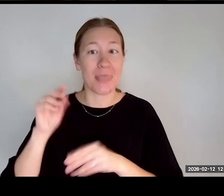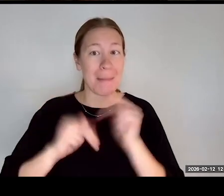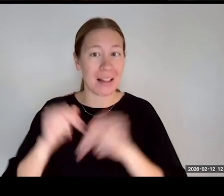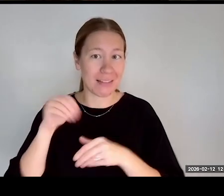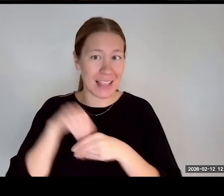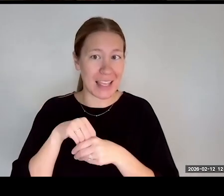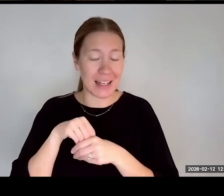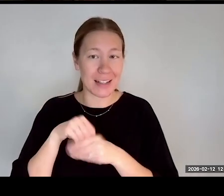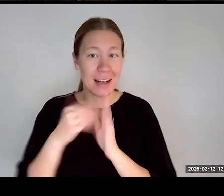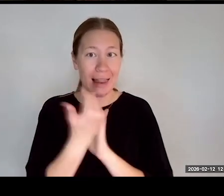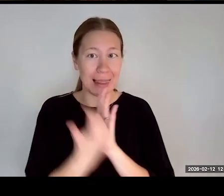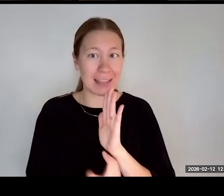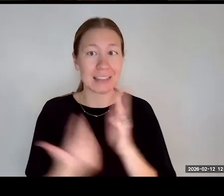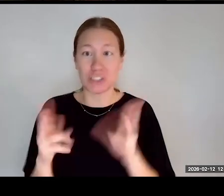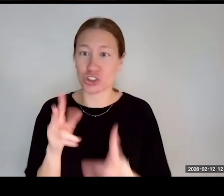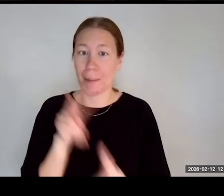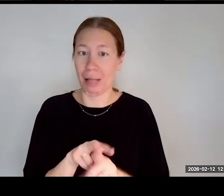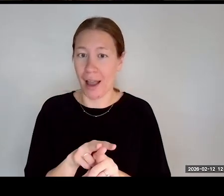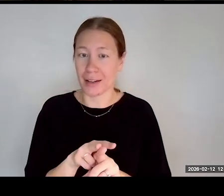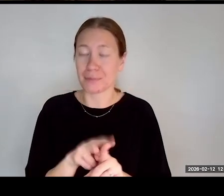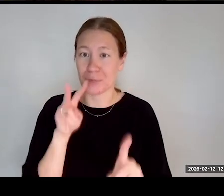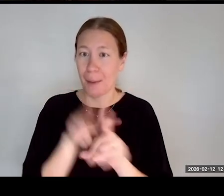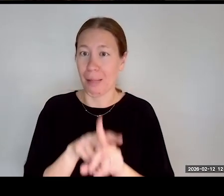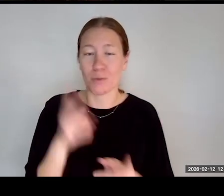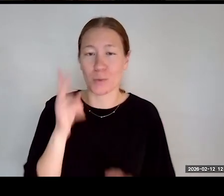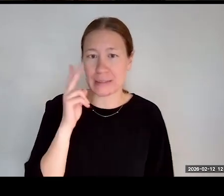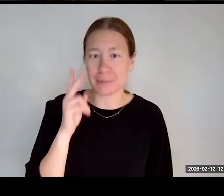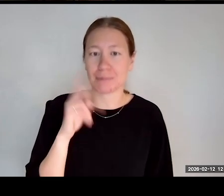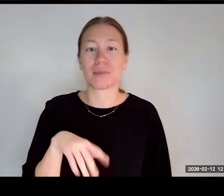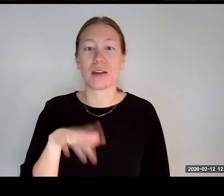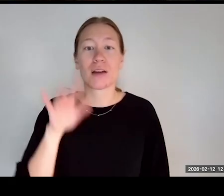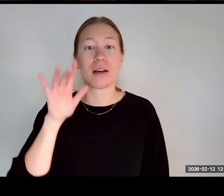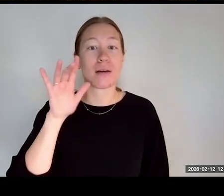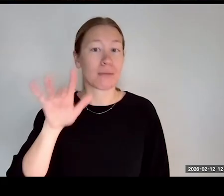I'm going to do that by opening up in the home toolbar ribbon, the paragraph options.